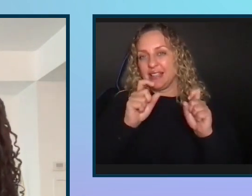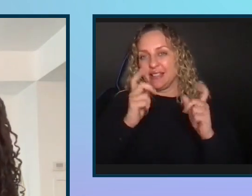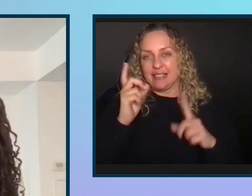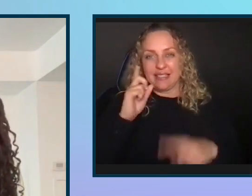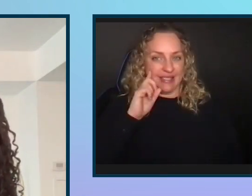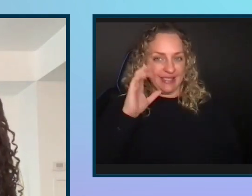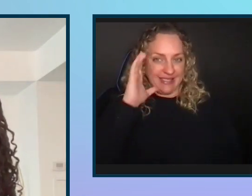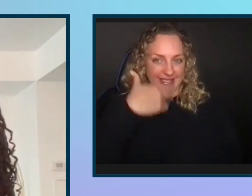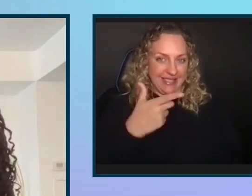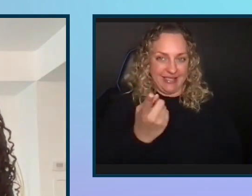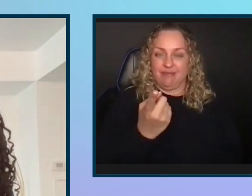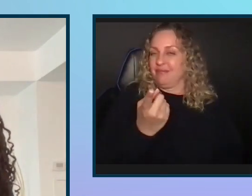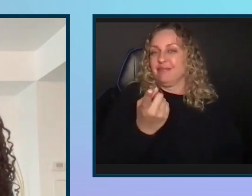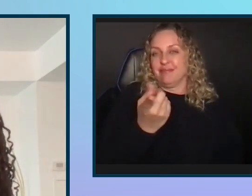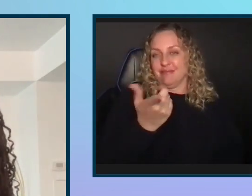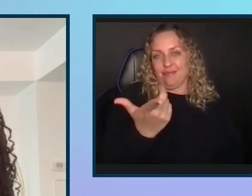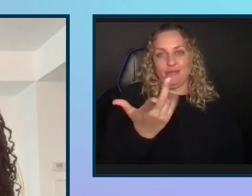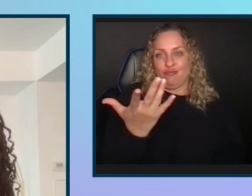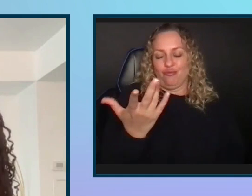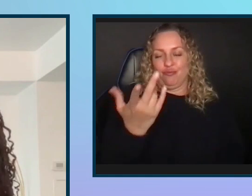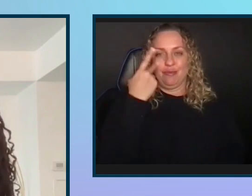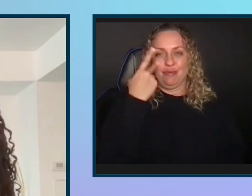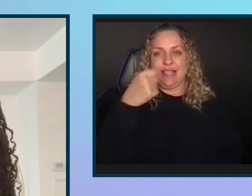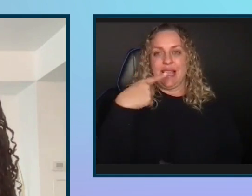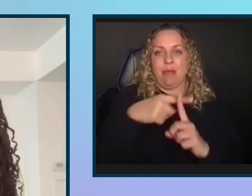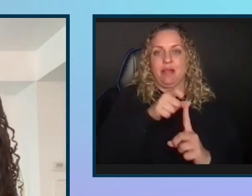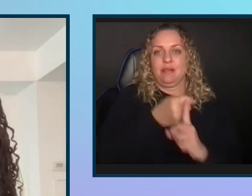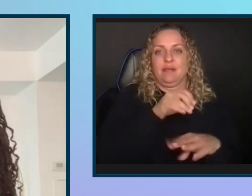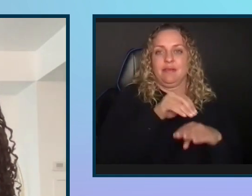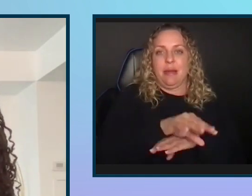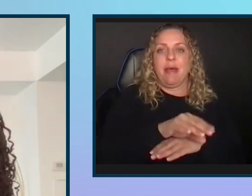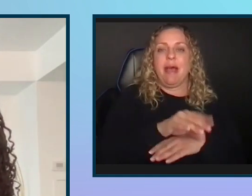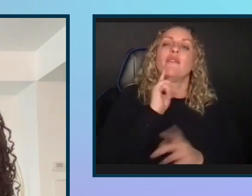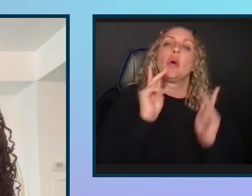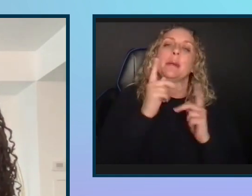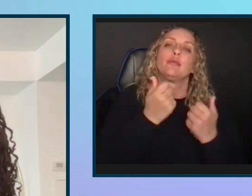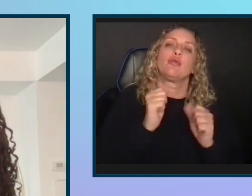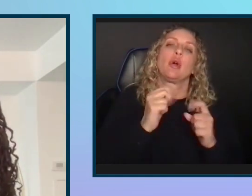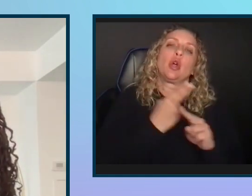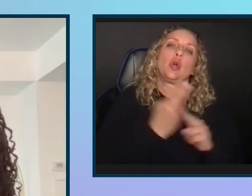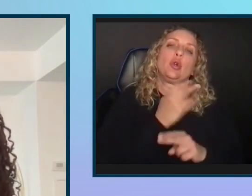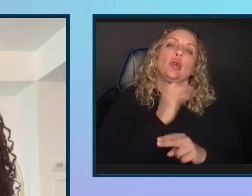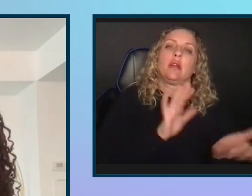you've really seen that be a positive impact for people trying to use the form versus just getting frustrated and wondering